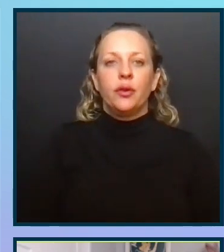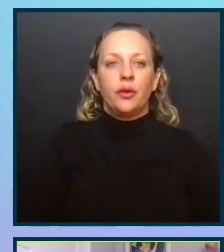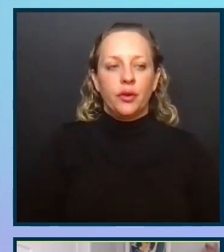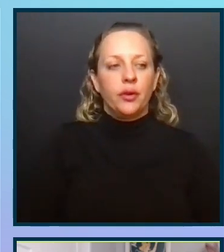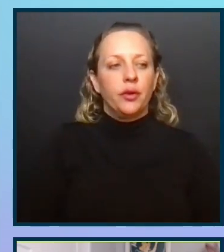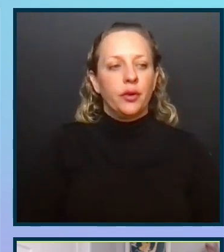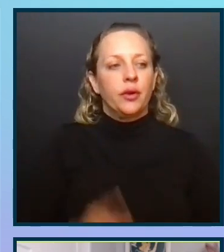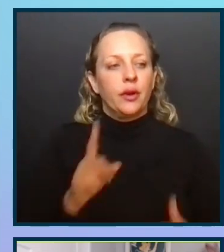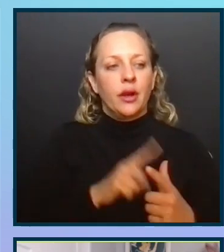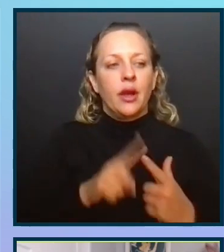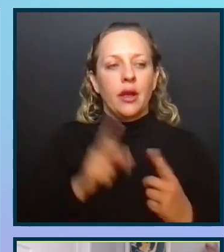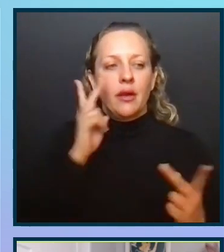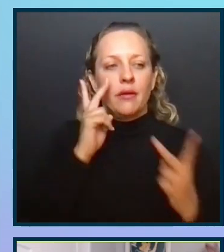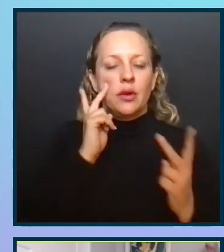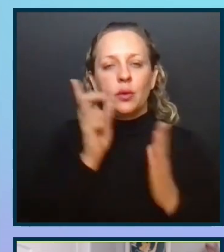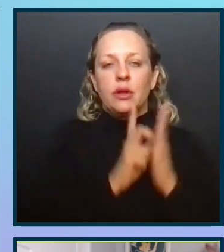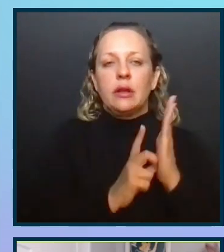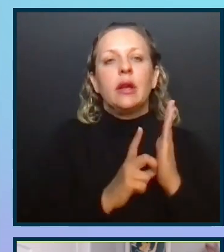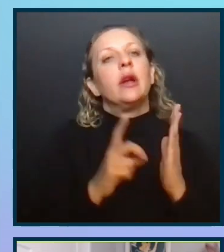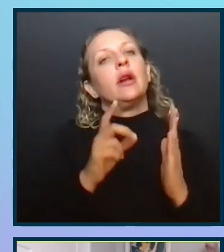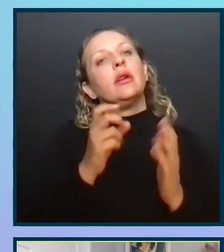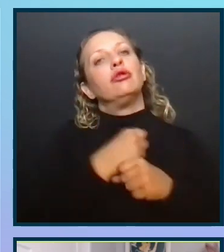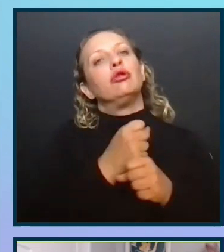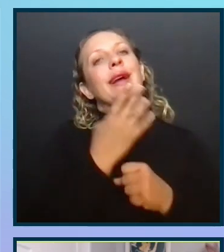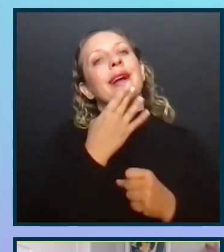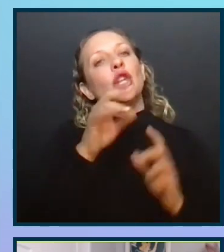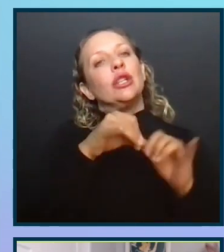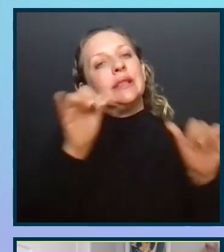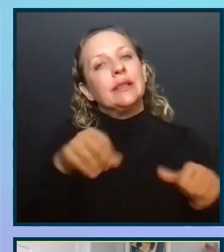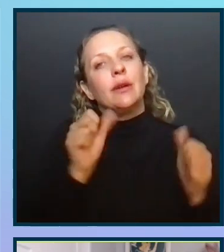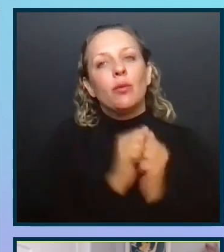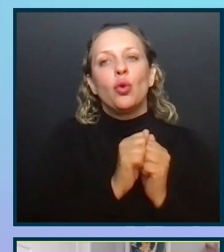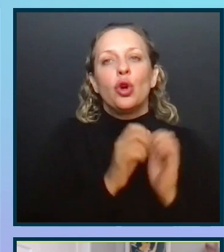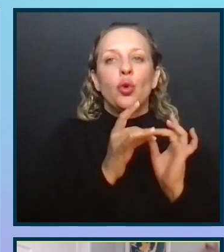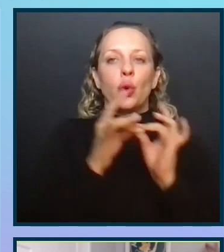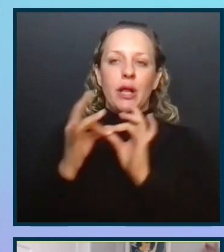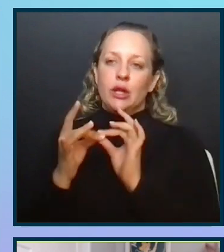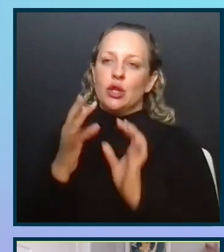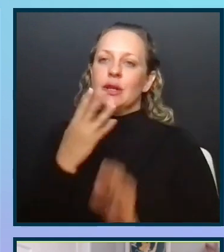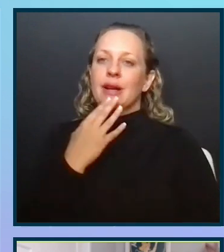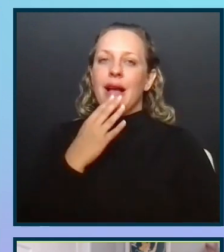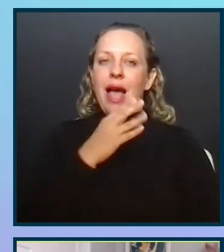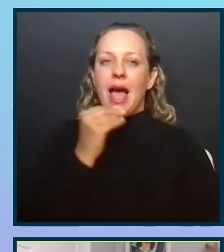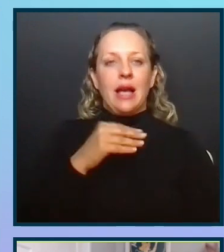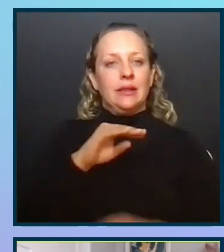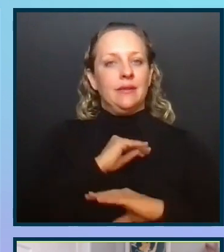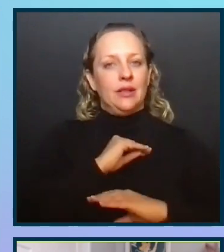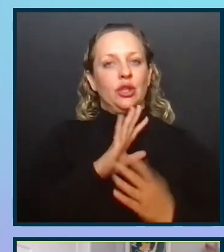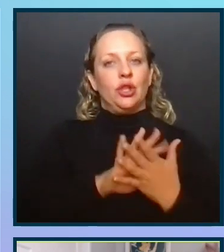And then, visual designers create color systems with relational colors and sufficient contrast.